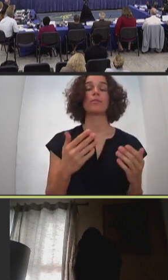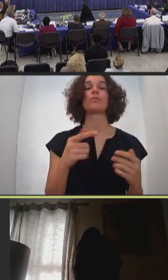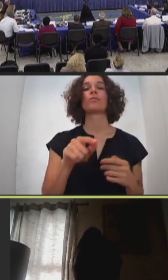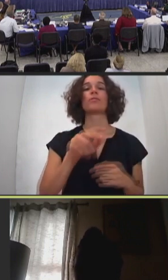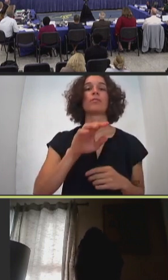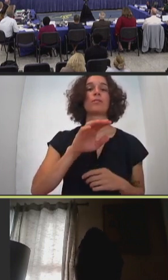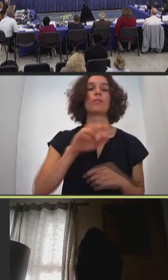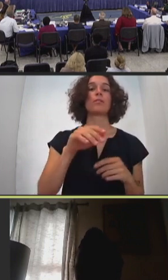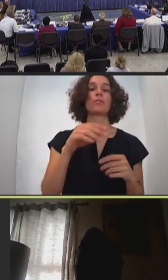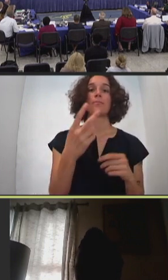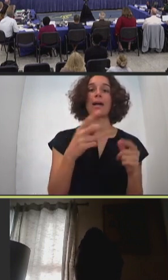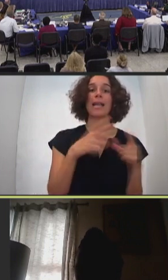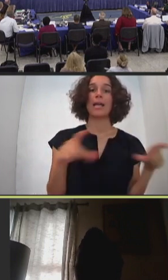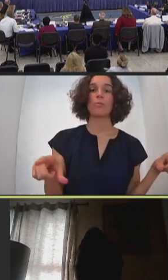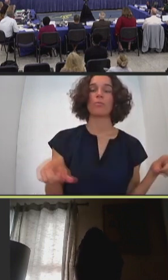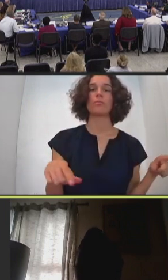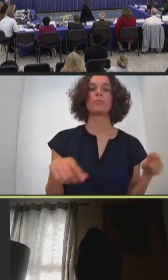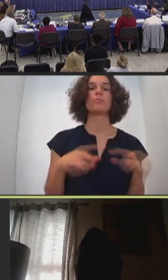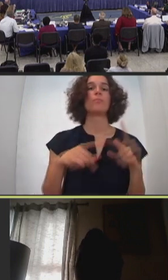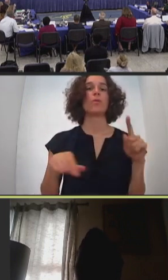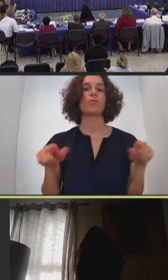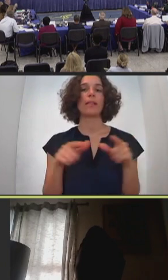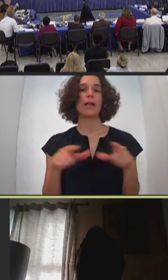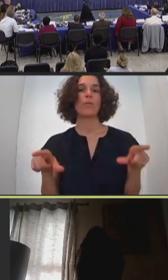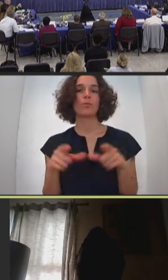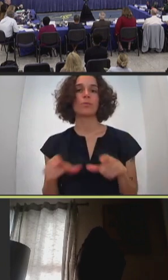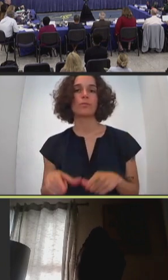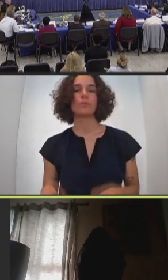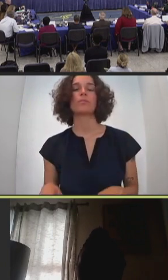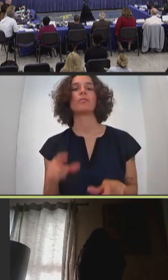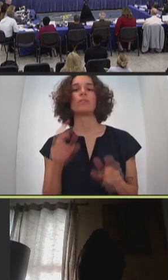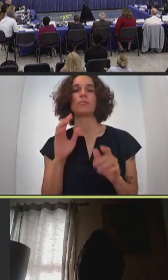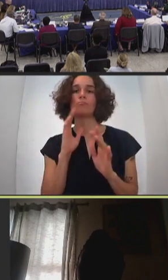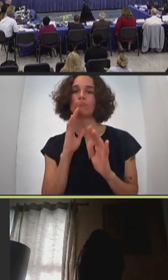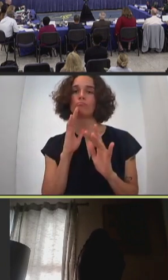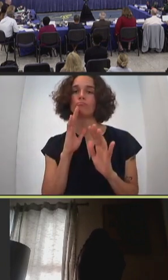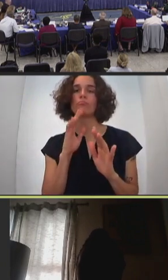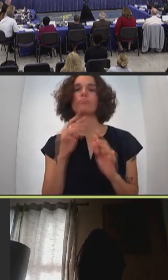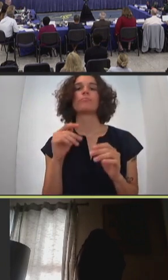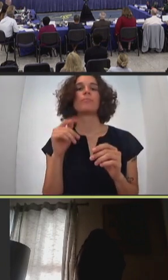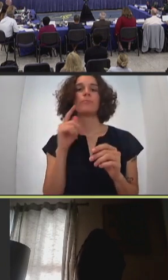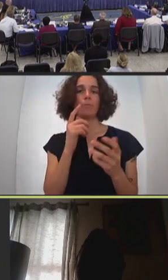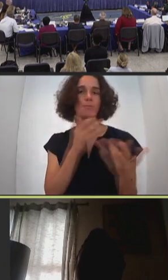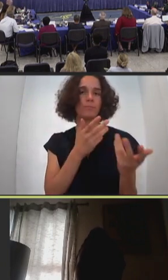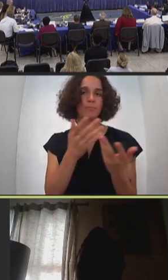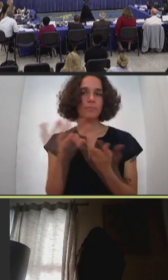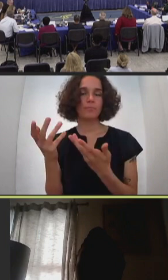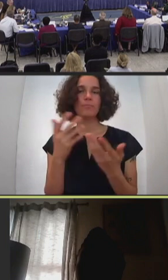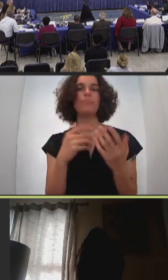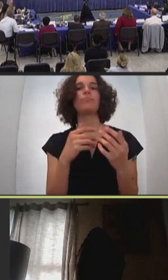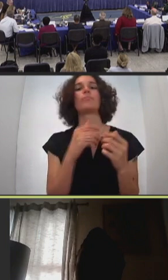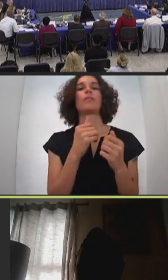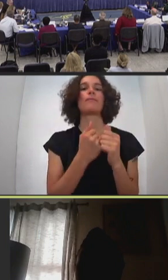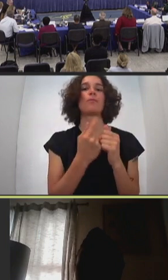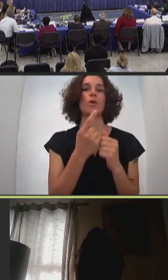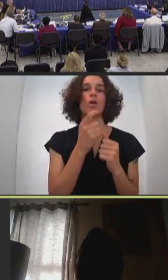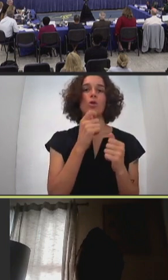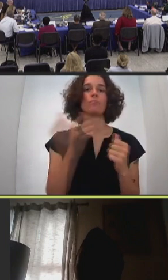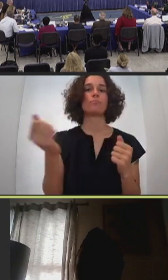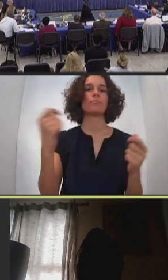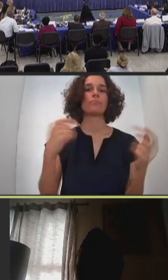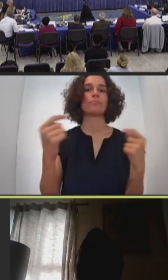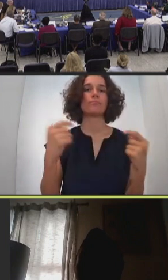able to accommodate the populations that we receive and serve. We also have about